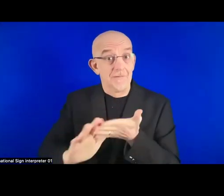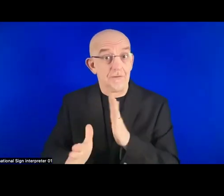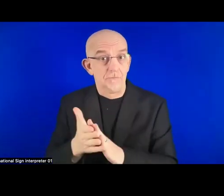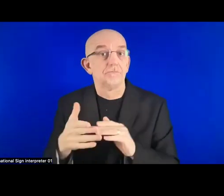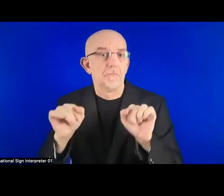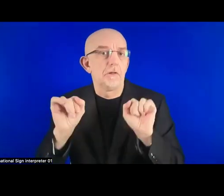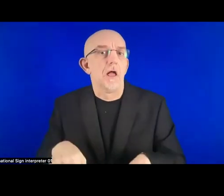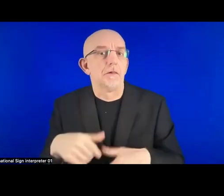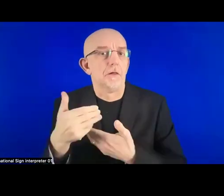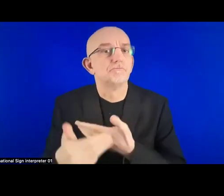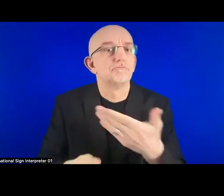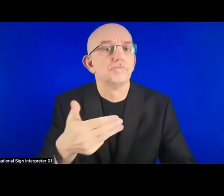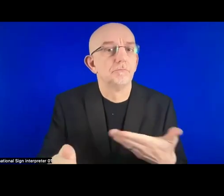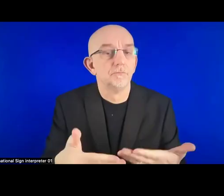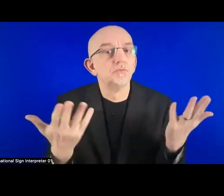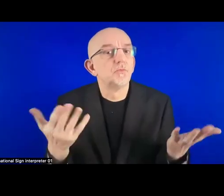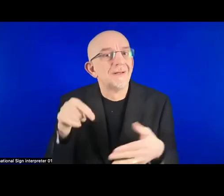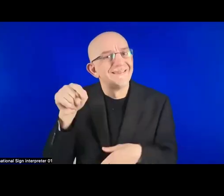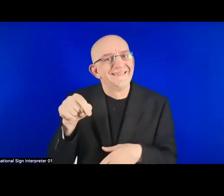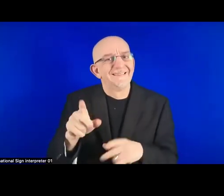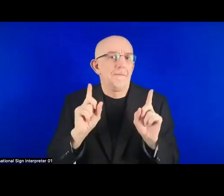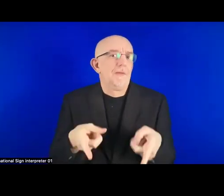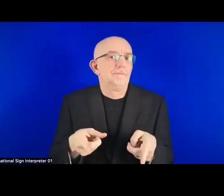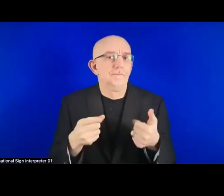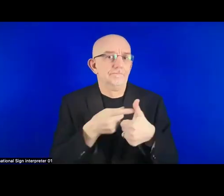the closing date of call two, which is 13 March this year. You must already have